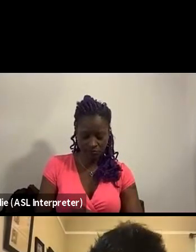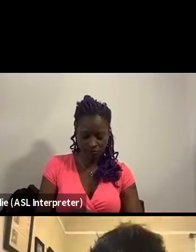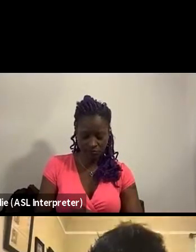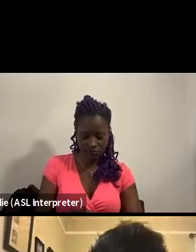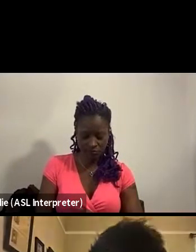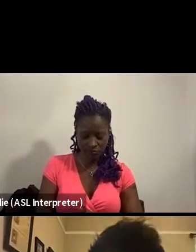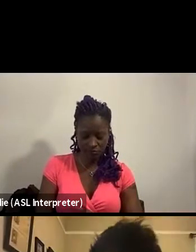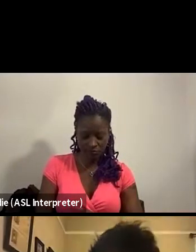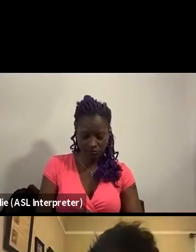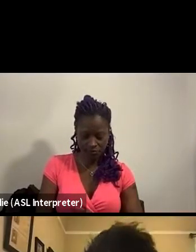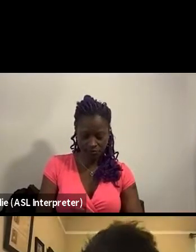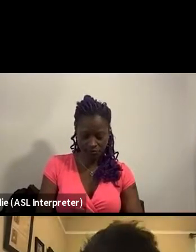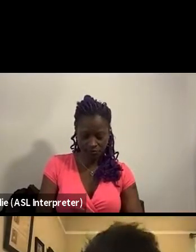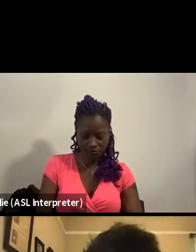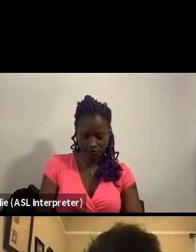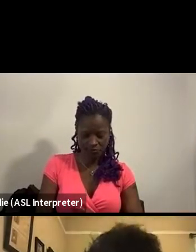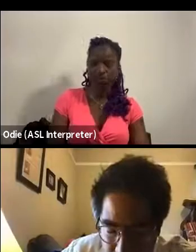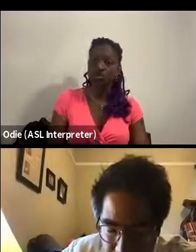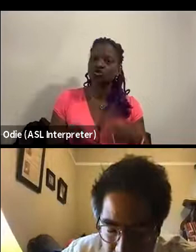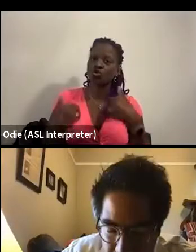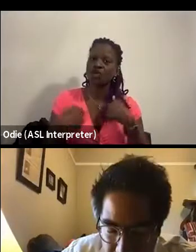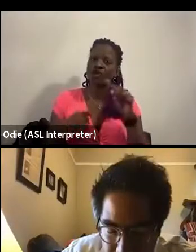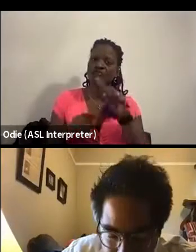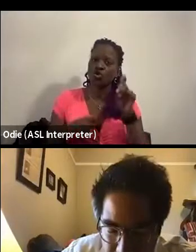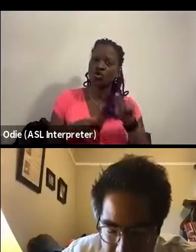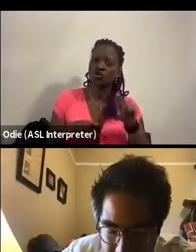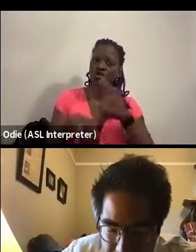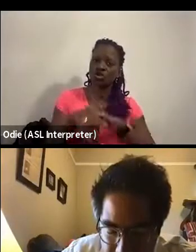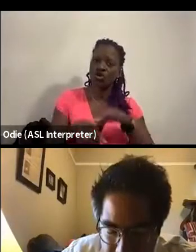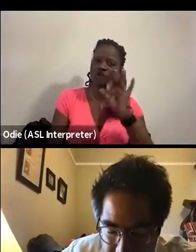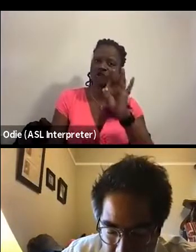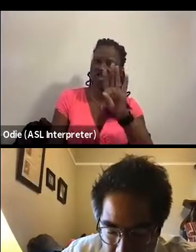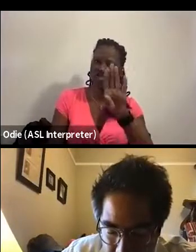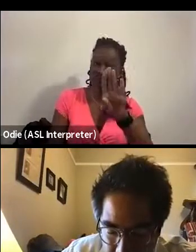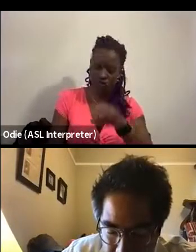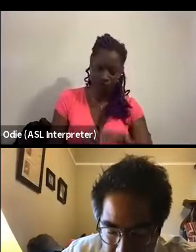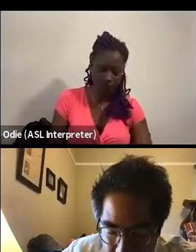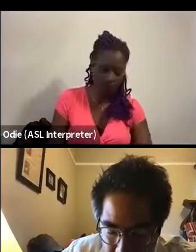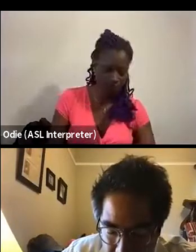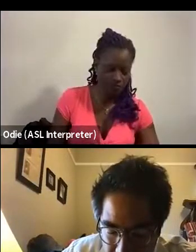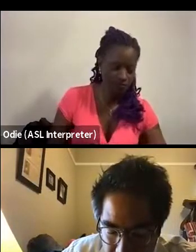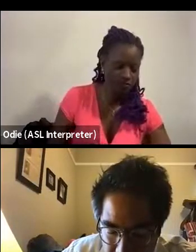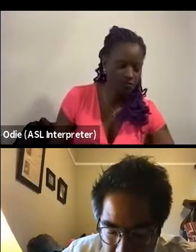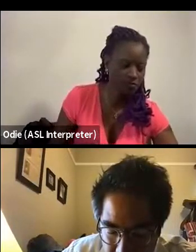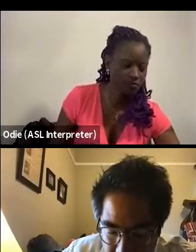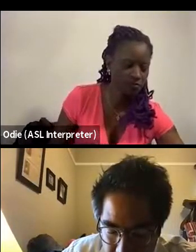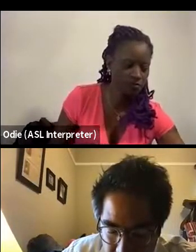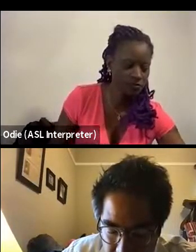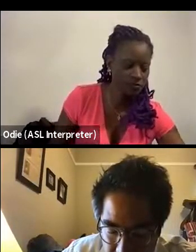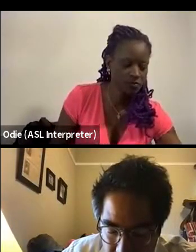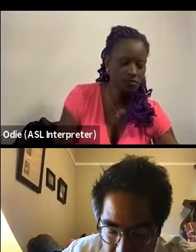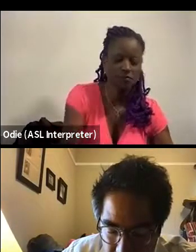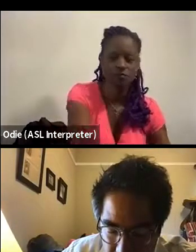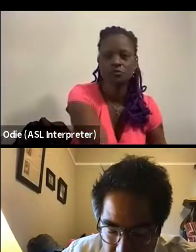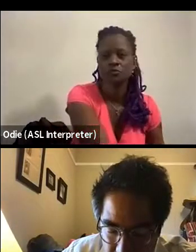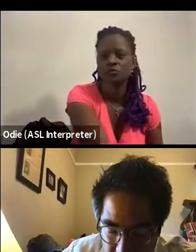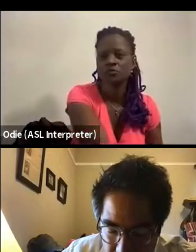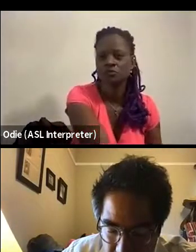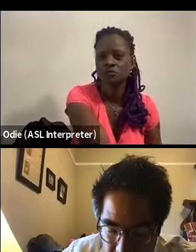that we're seeing on Facebook and actually in our YouTube channel in Spanish as well. And that's regarding how we're going to continue to reach out to Latino population